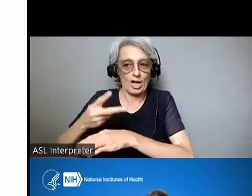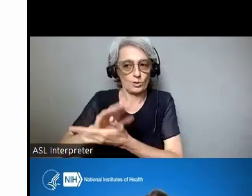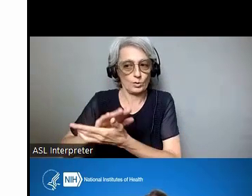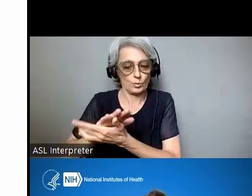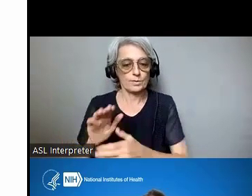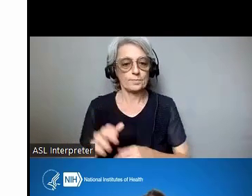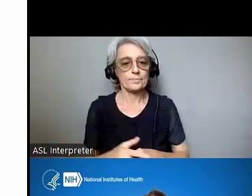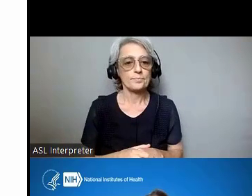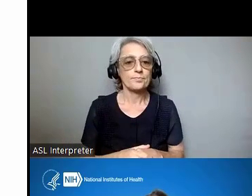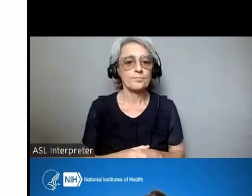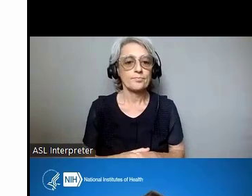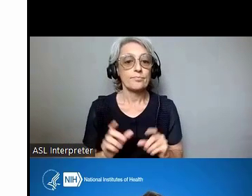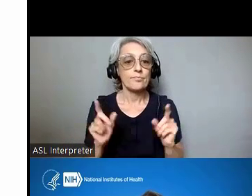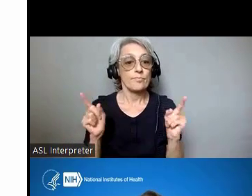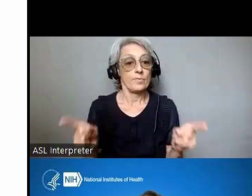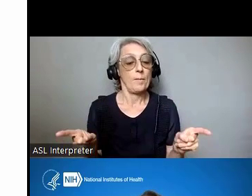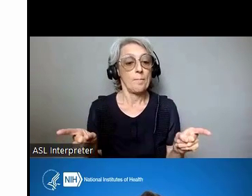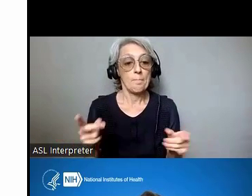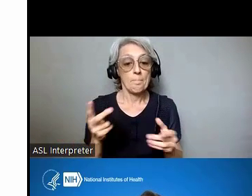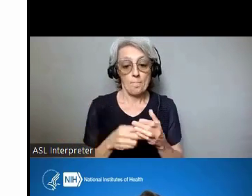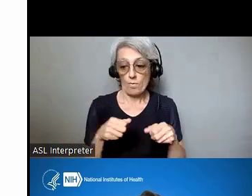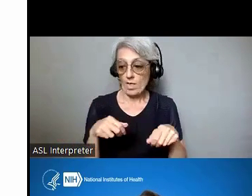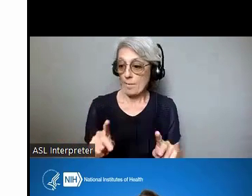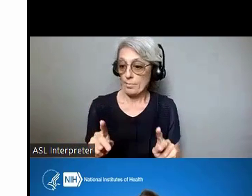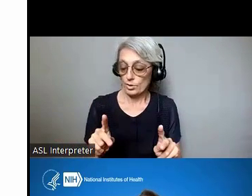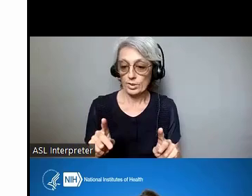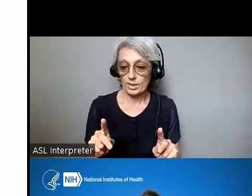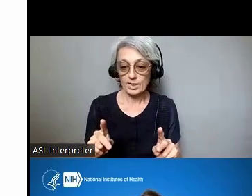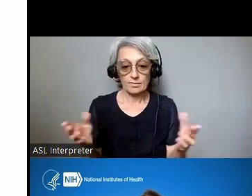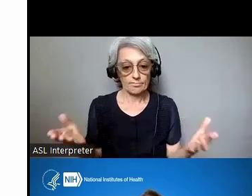Each of these opportunities are offered as a clinical trial